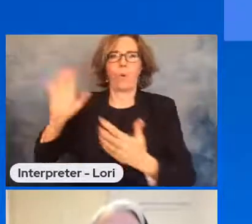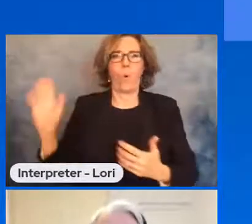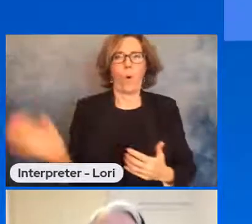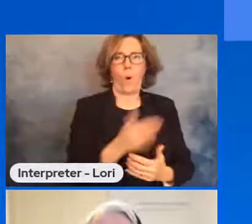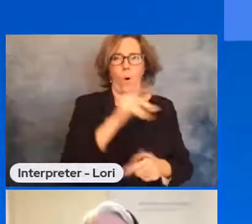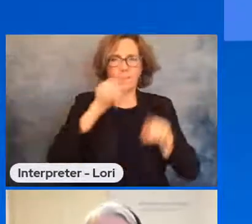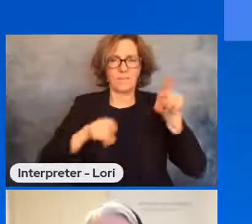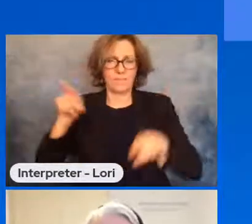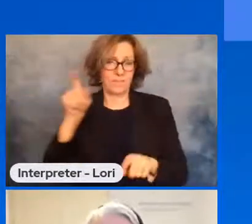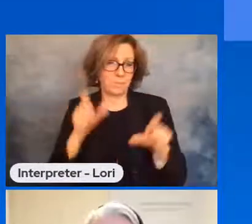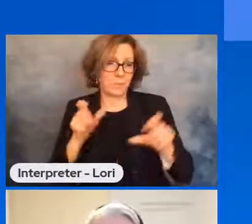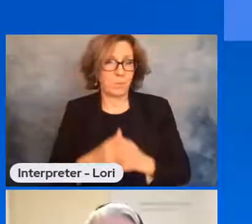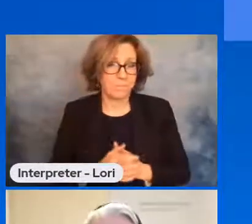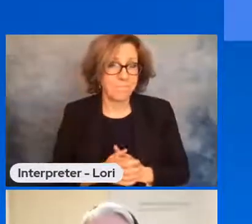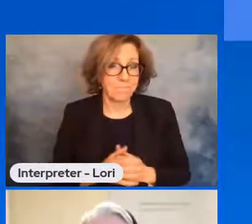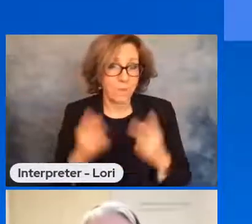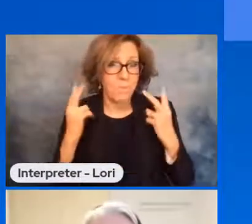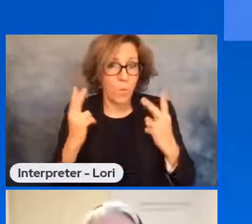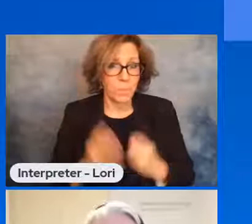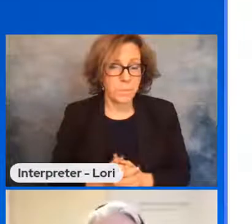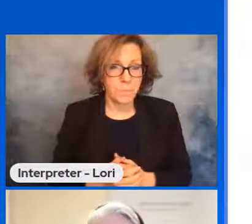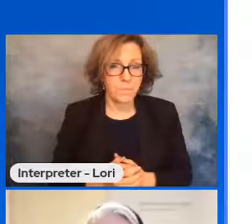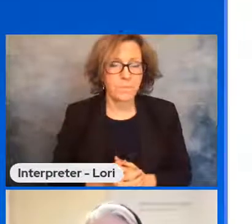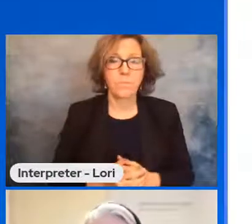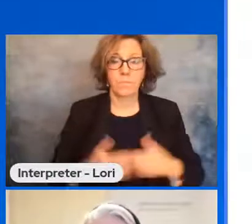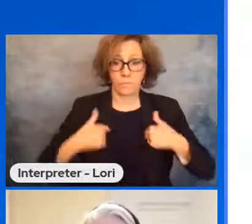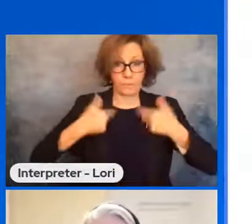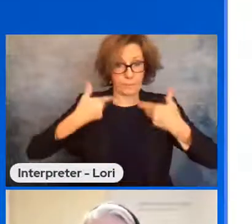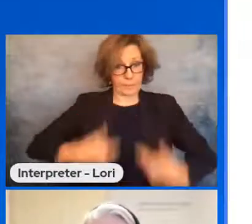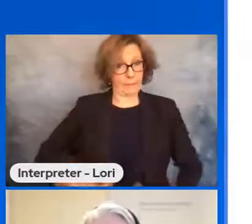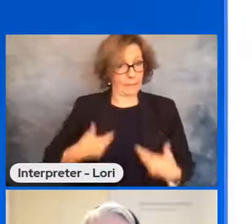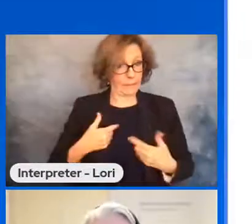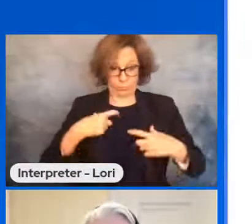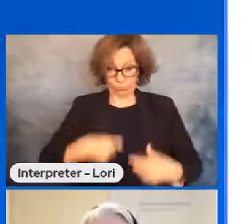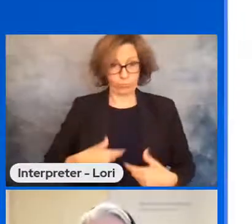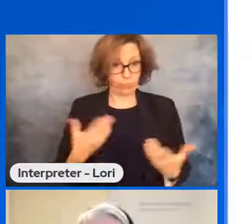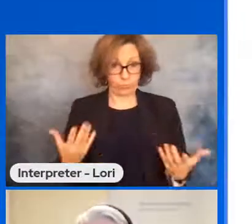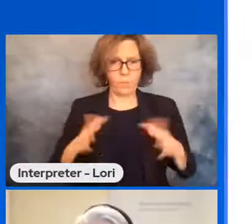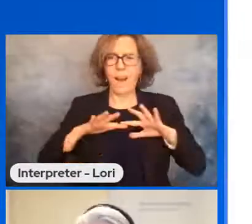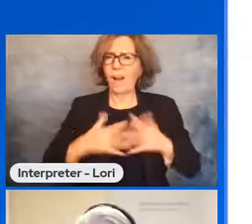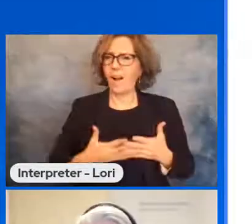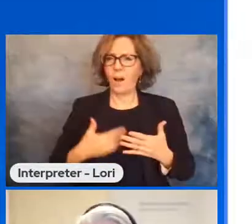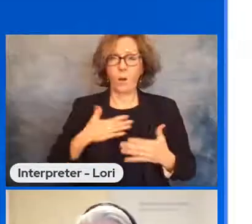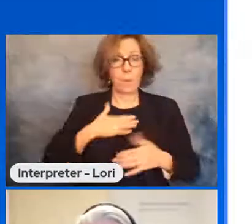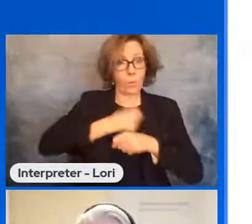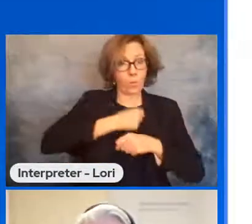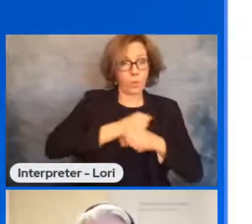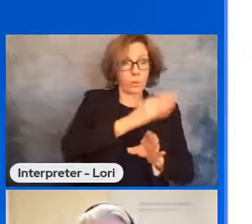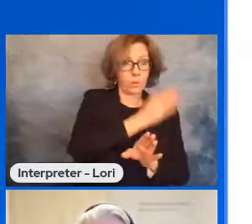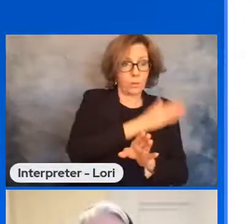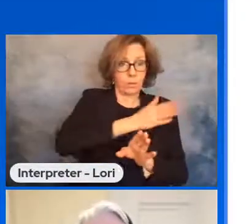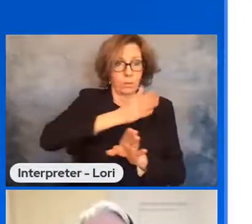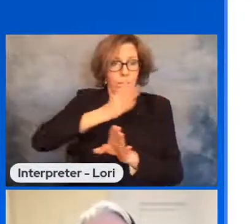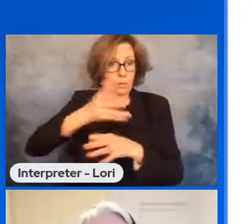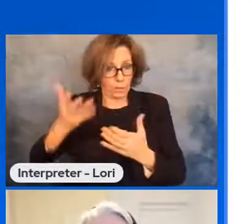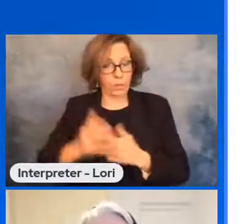Quick story on me and how I got here to where I am. So as Flo mentioned, I spent some time at Apple,